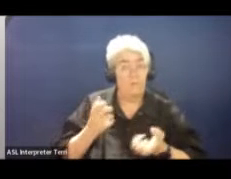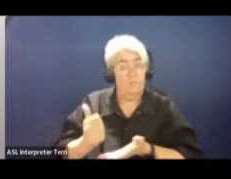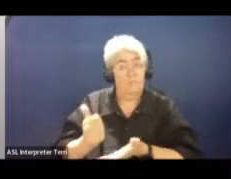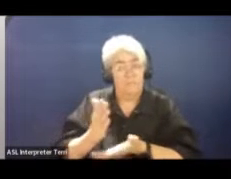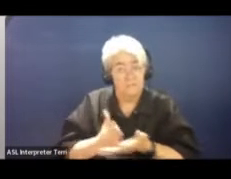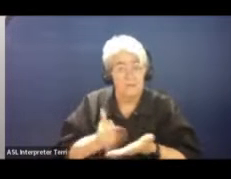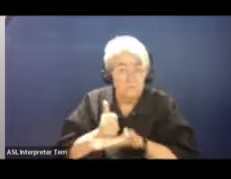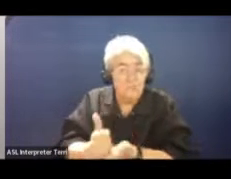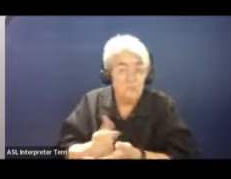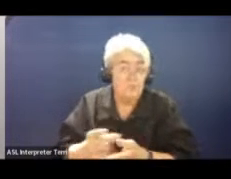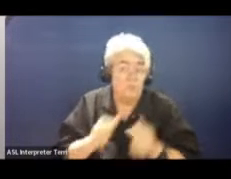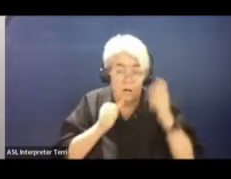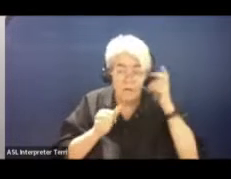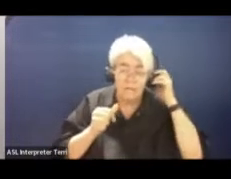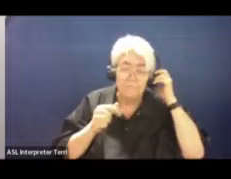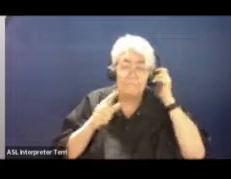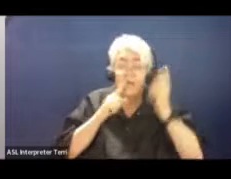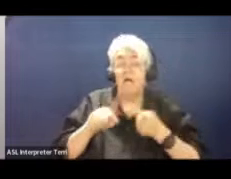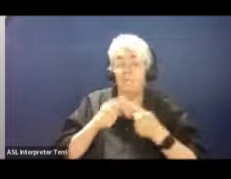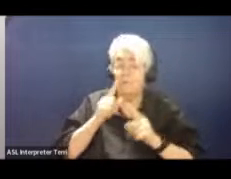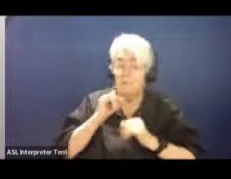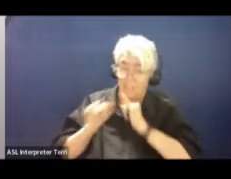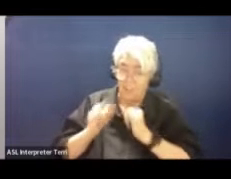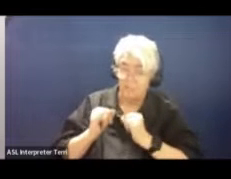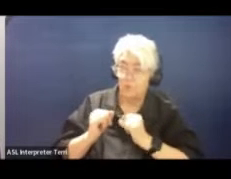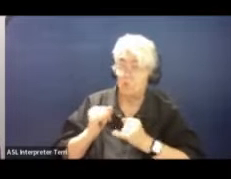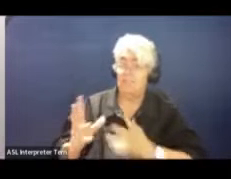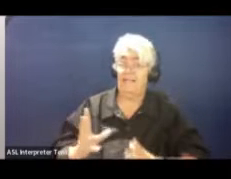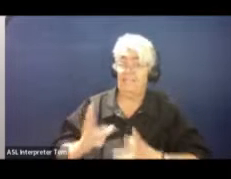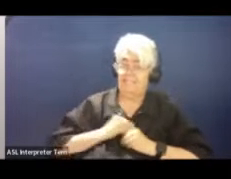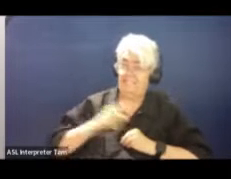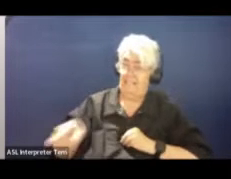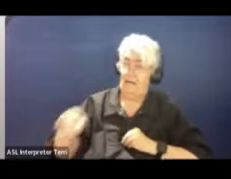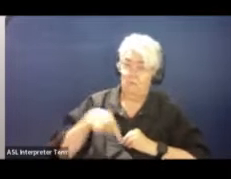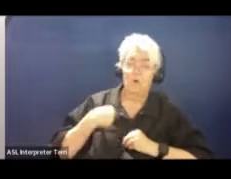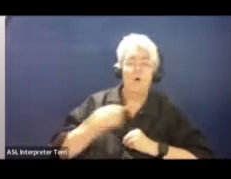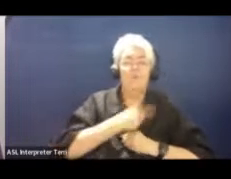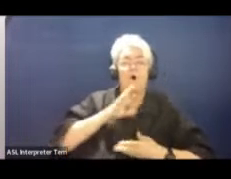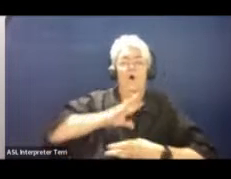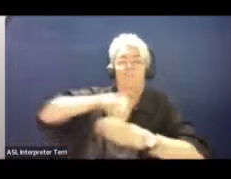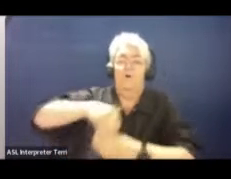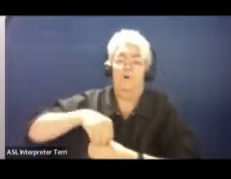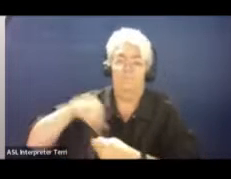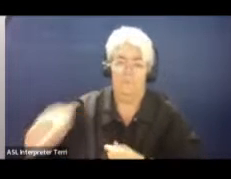engagement after intake. Because of the difference that this is their choice and path, and